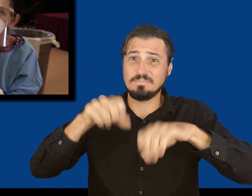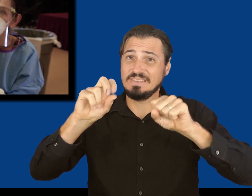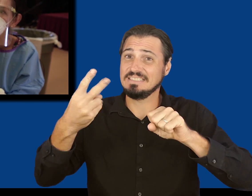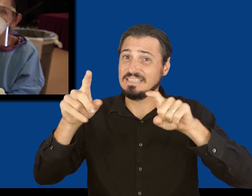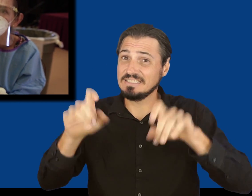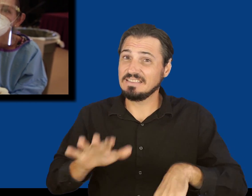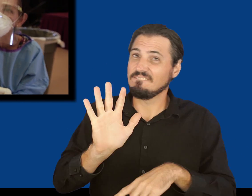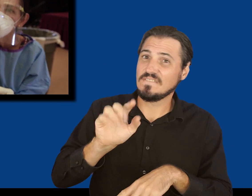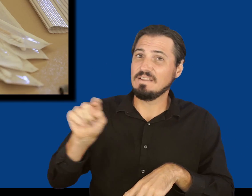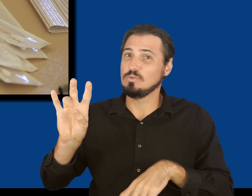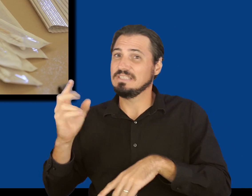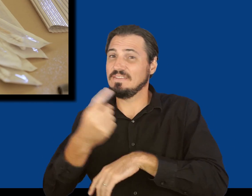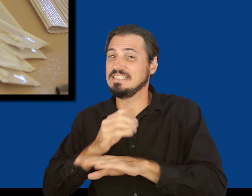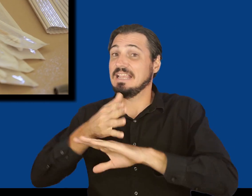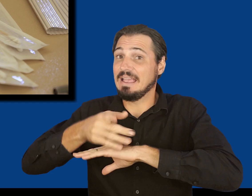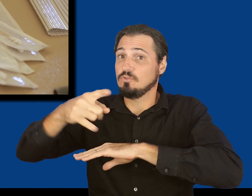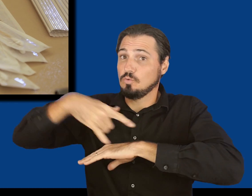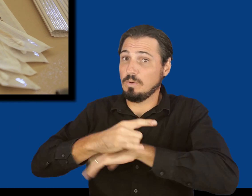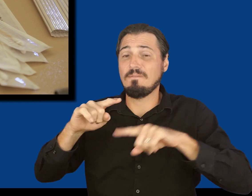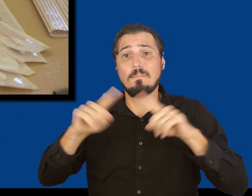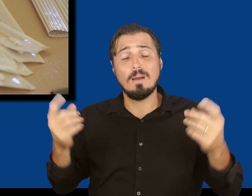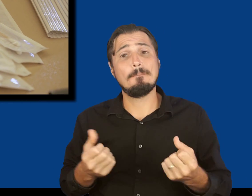but we realize many visitors aren't on island that long